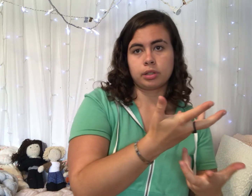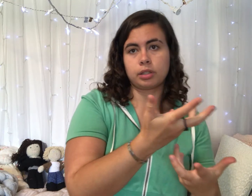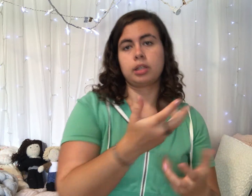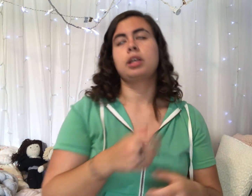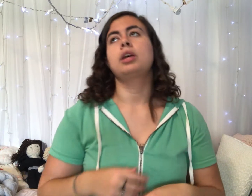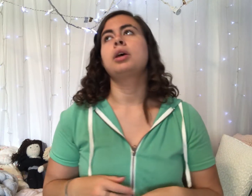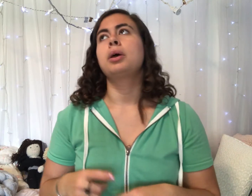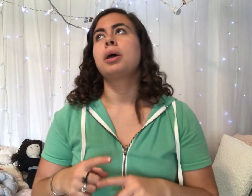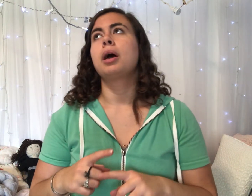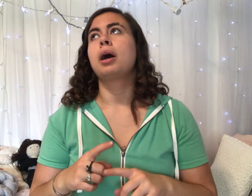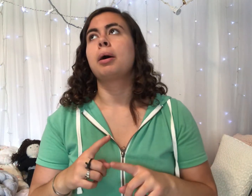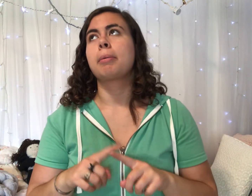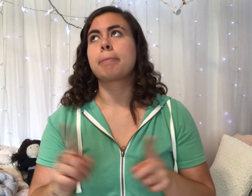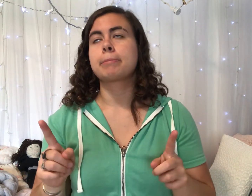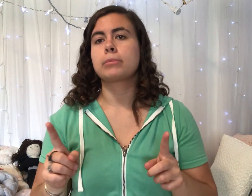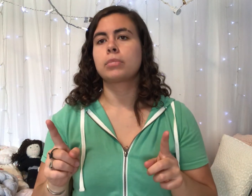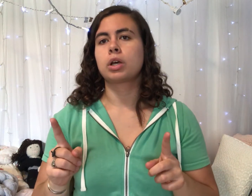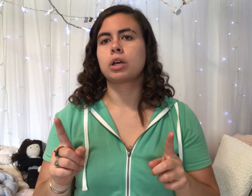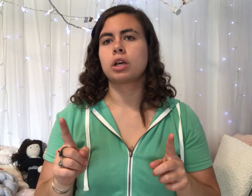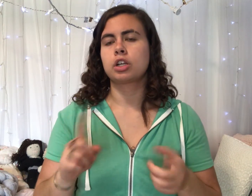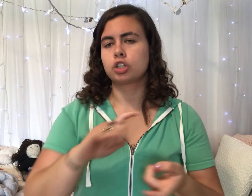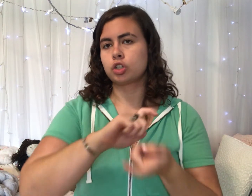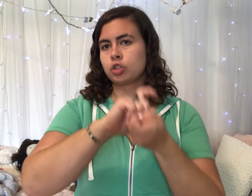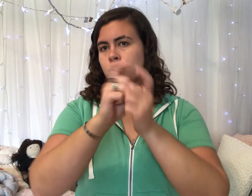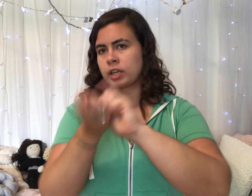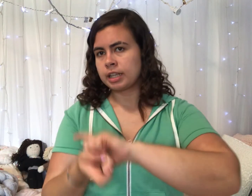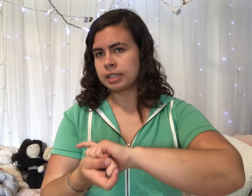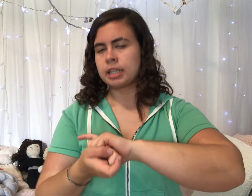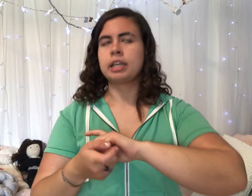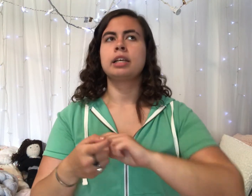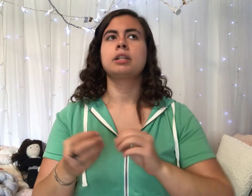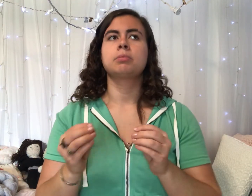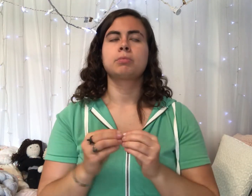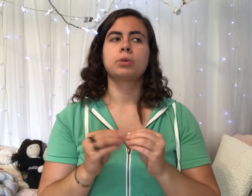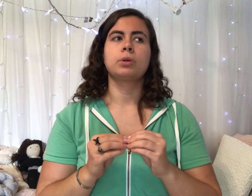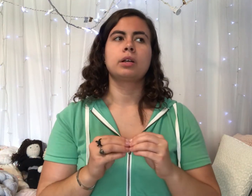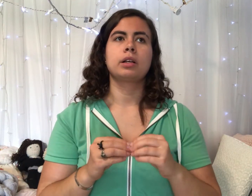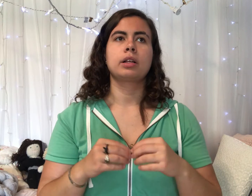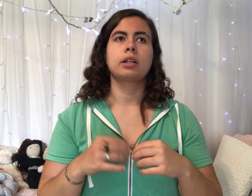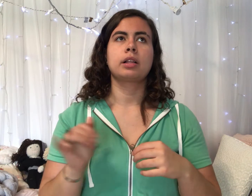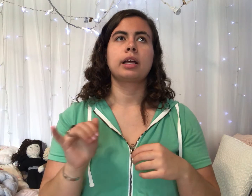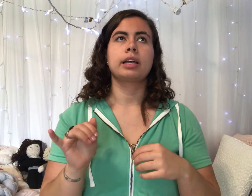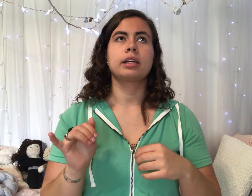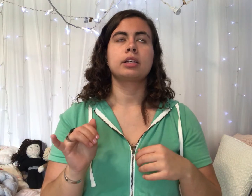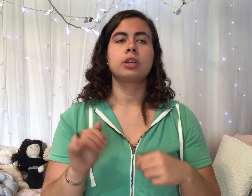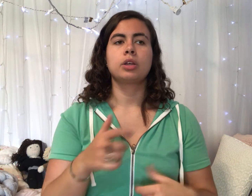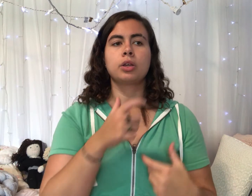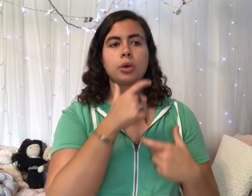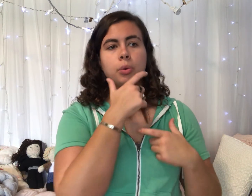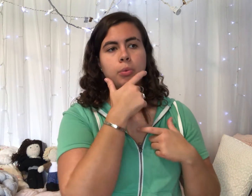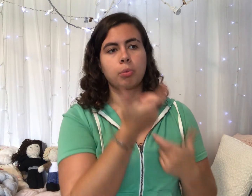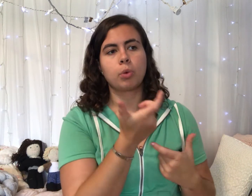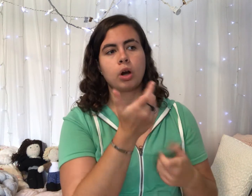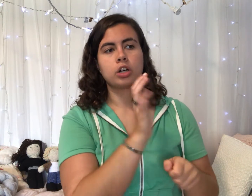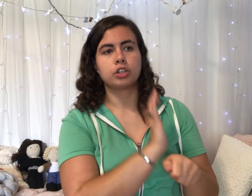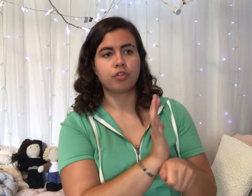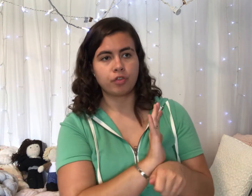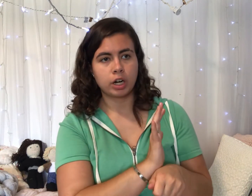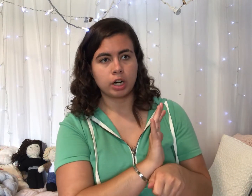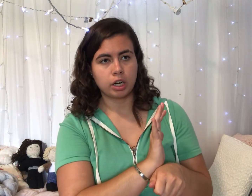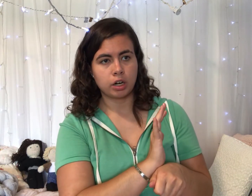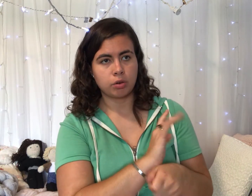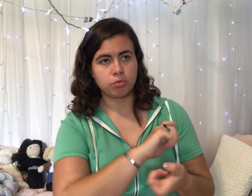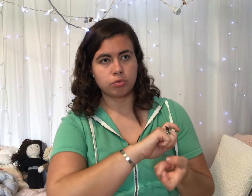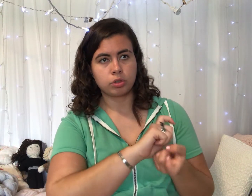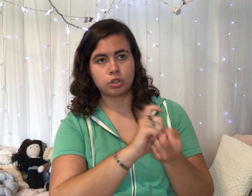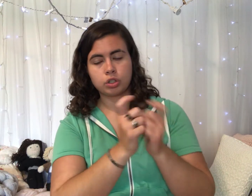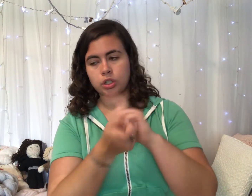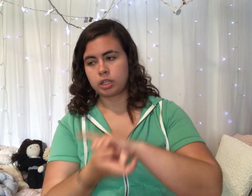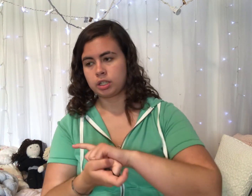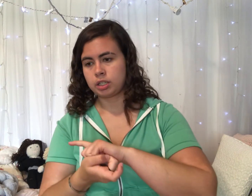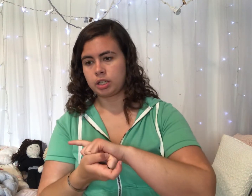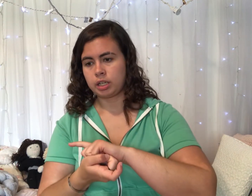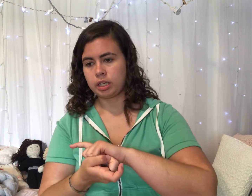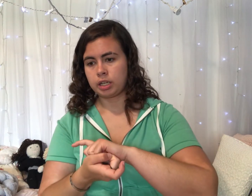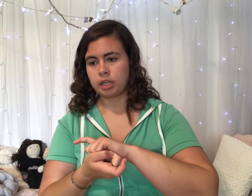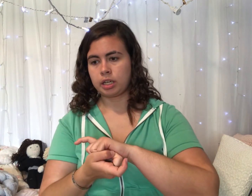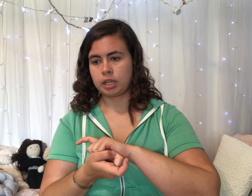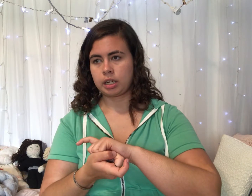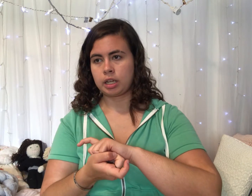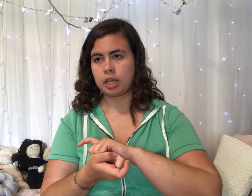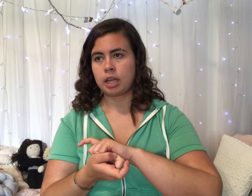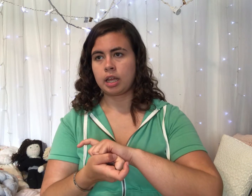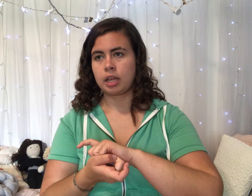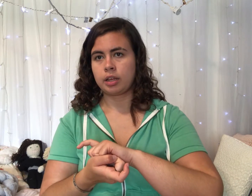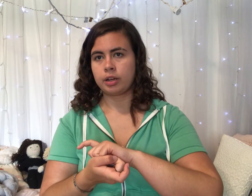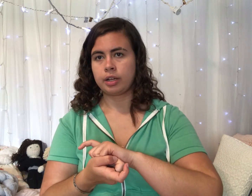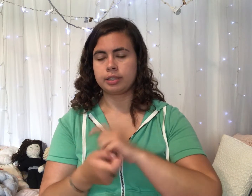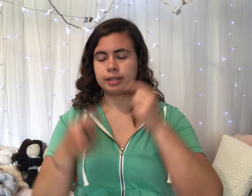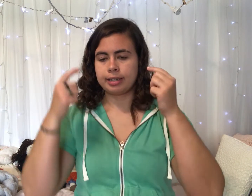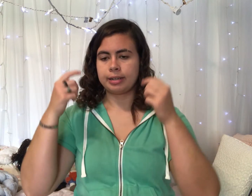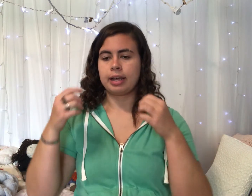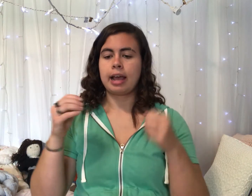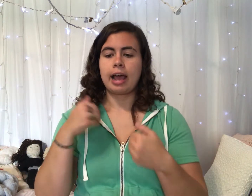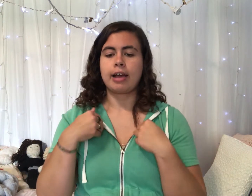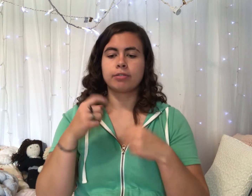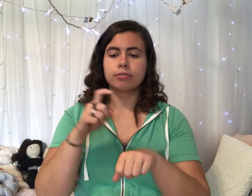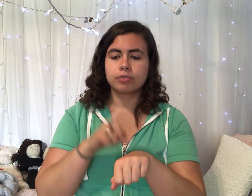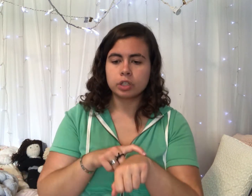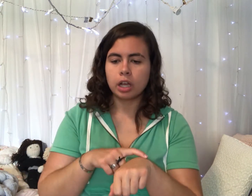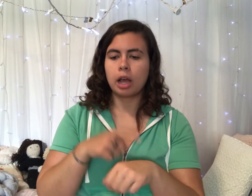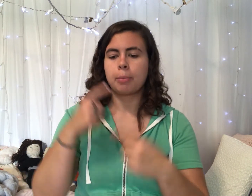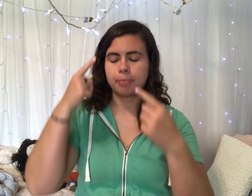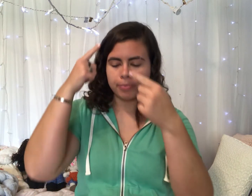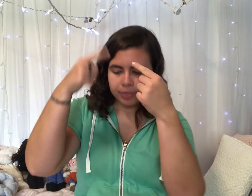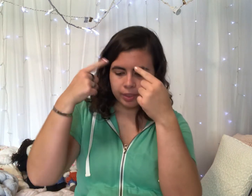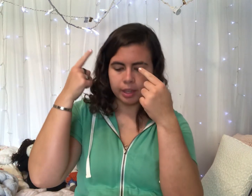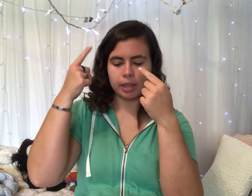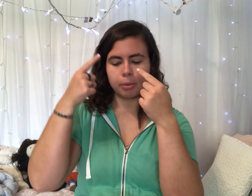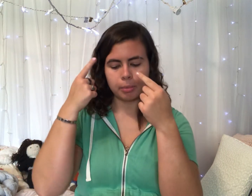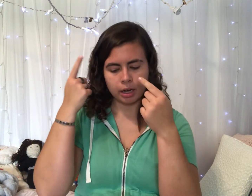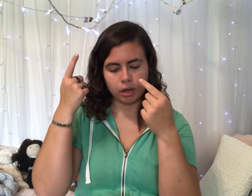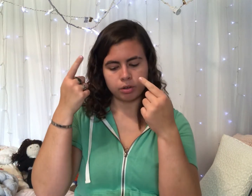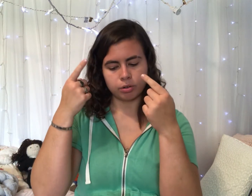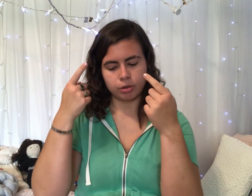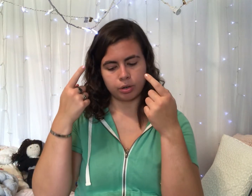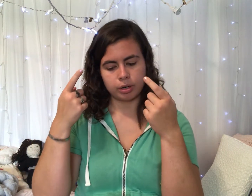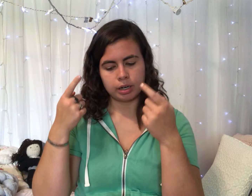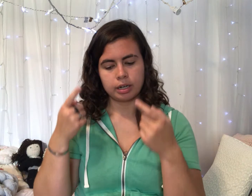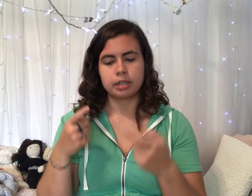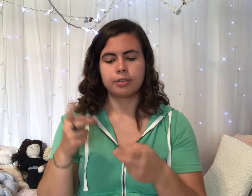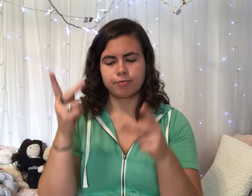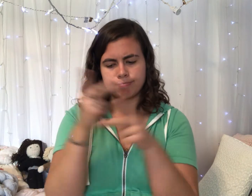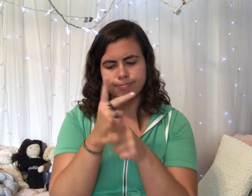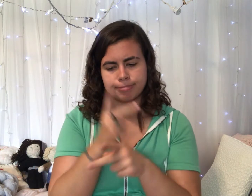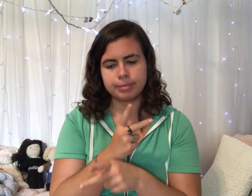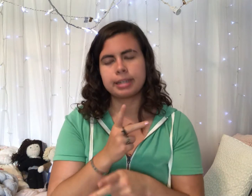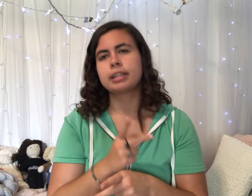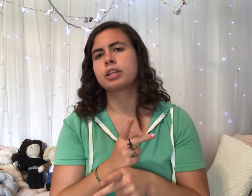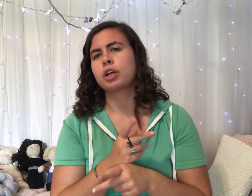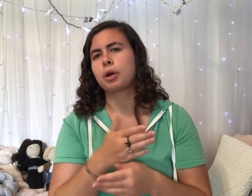Translating is more like, you watch a video then you can take time to process it and figure out